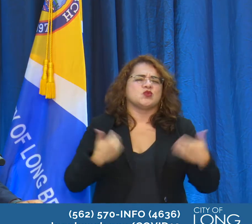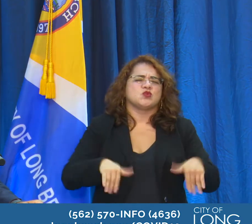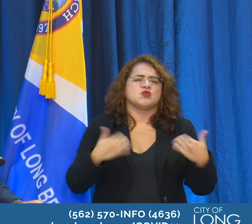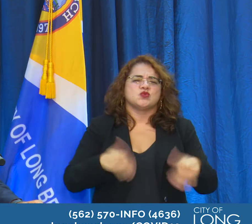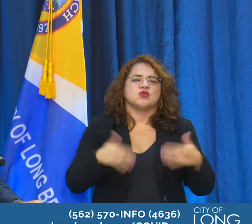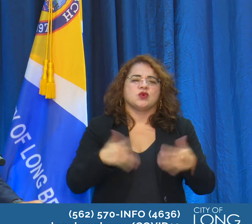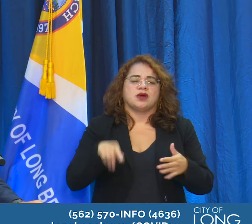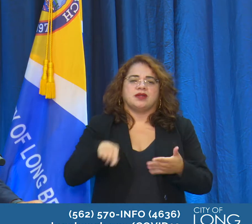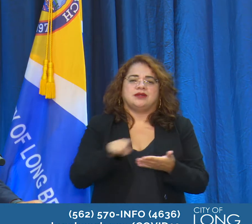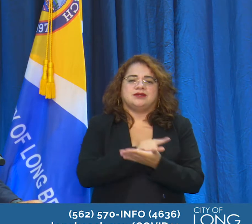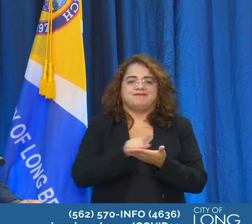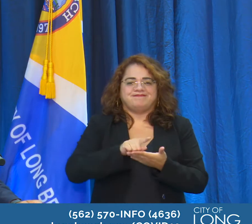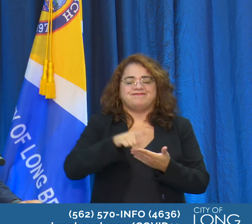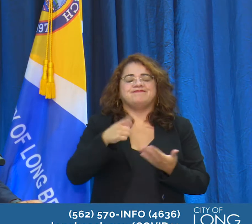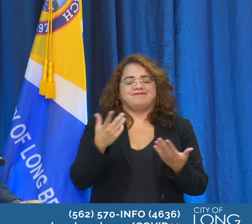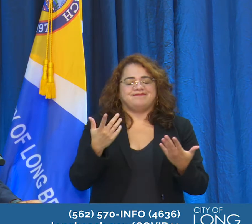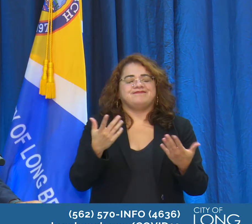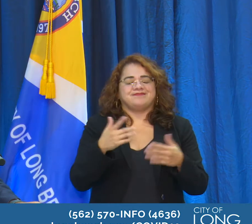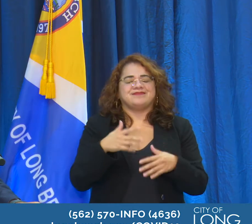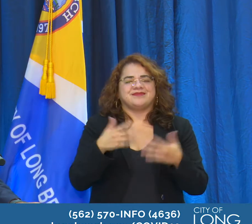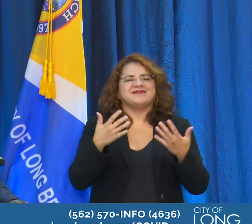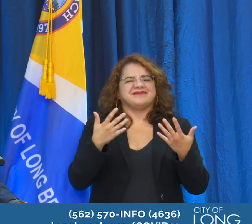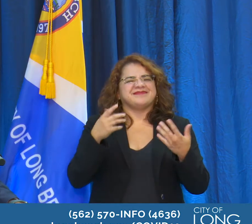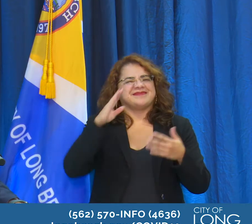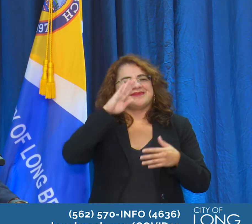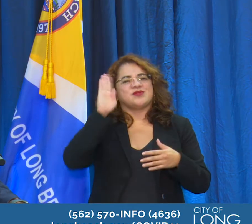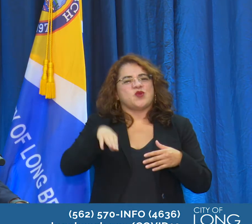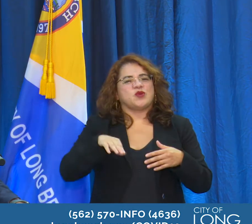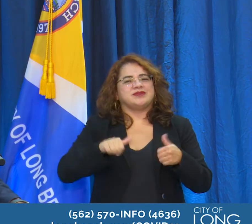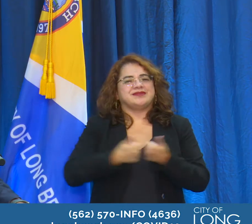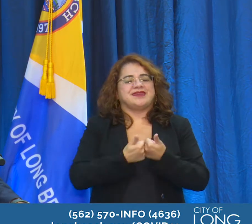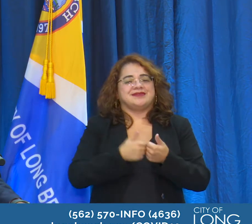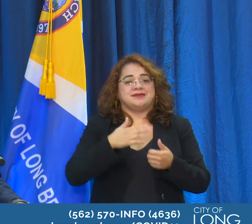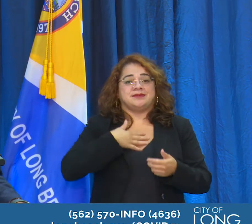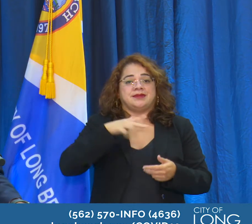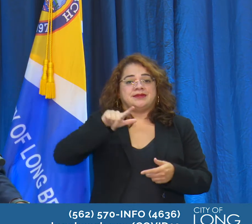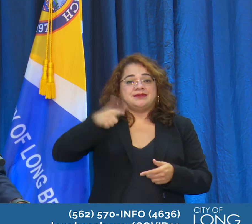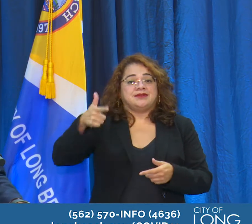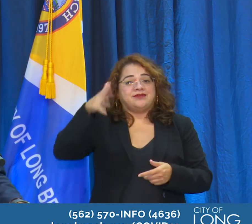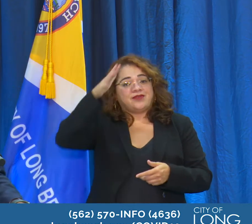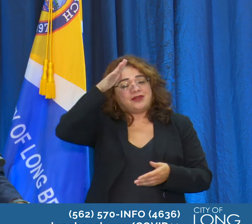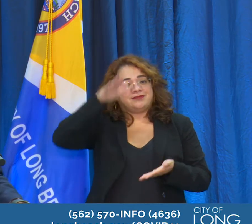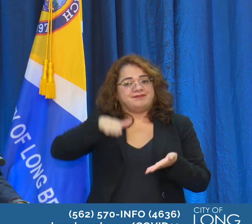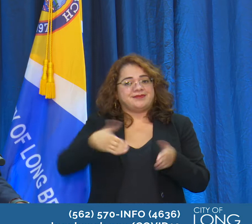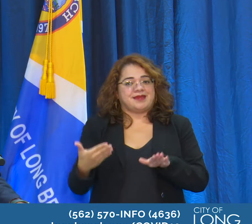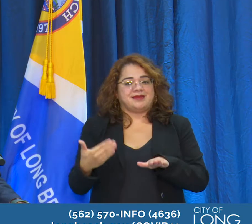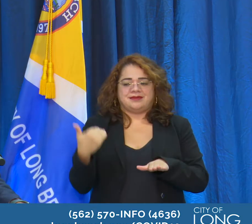I think most folks know that my step-father passed away on Sunday of earlier this week